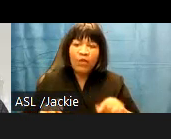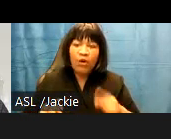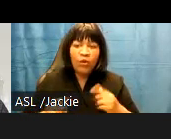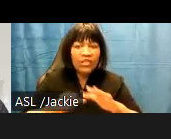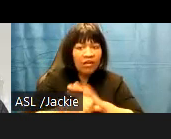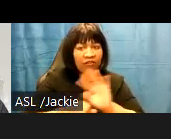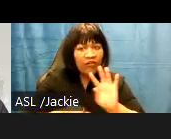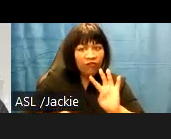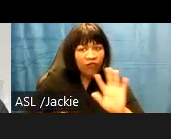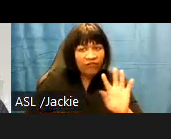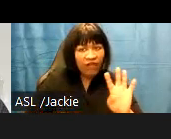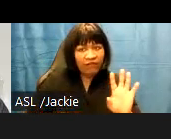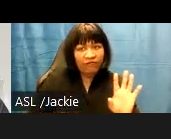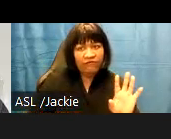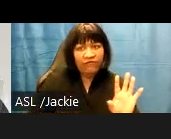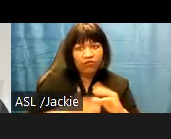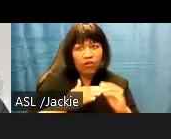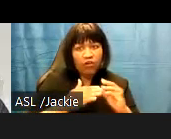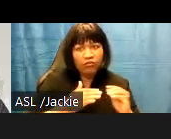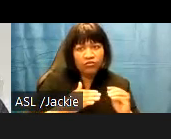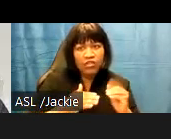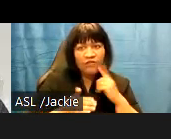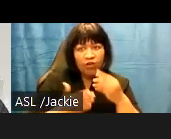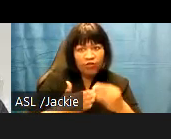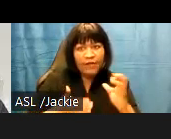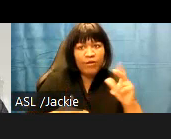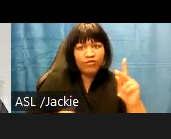For reimbursement. >> Max: For reimbursement purposes.